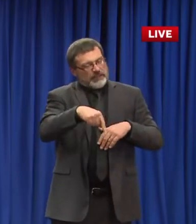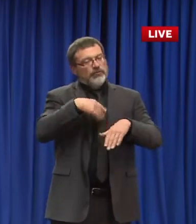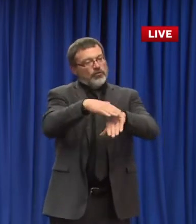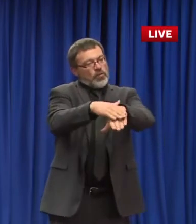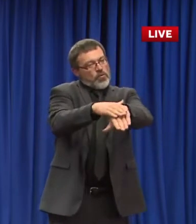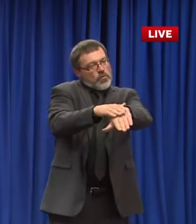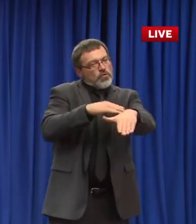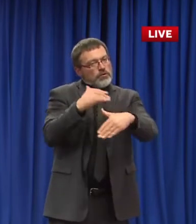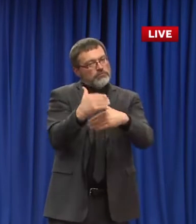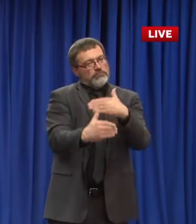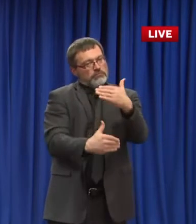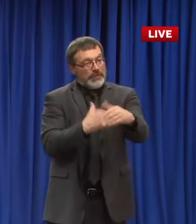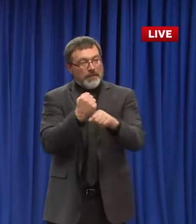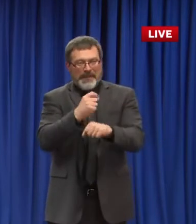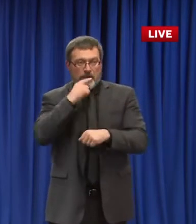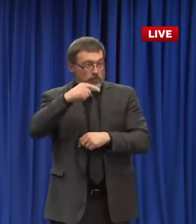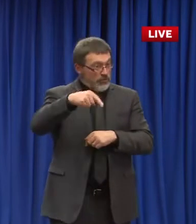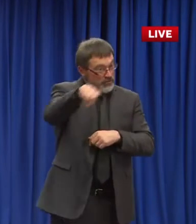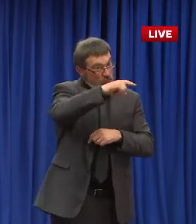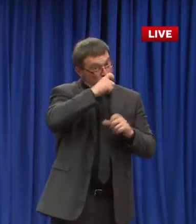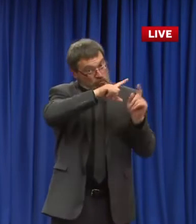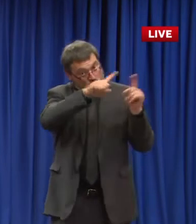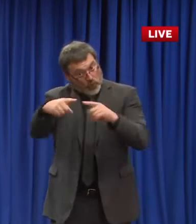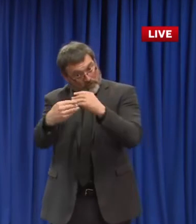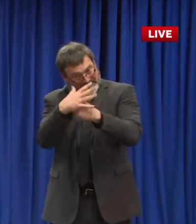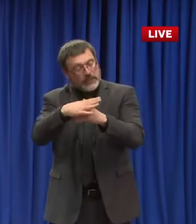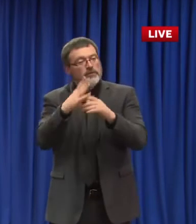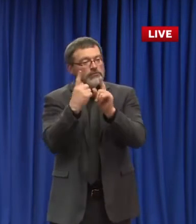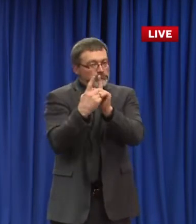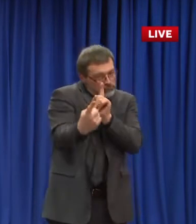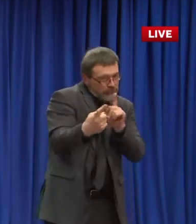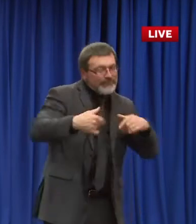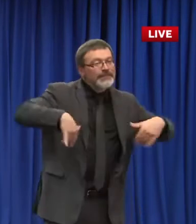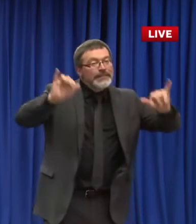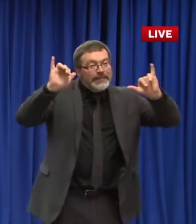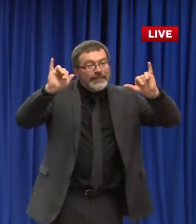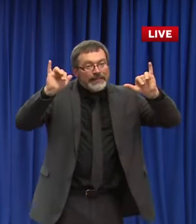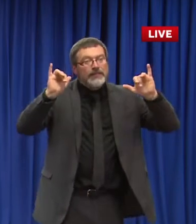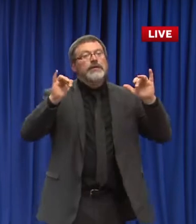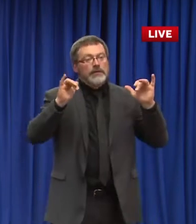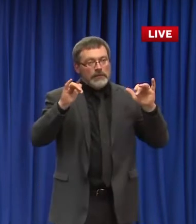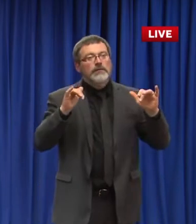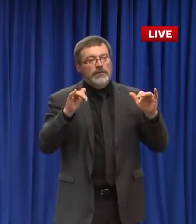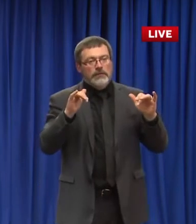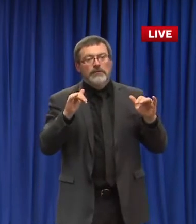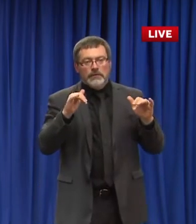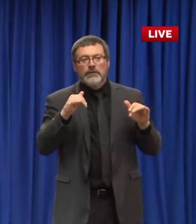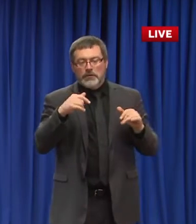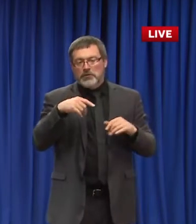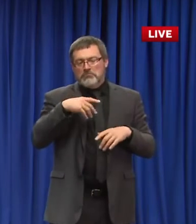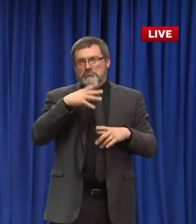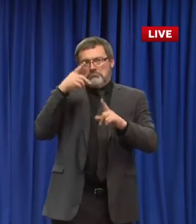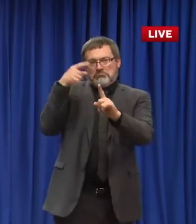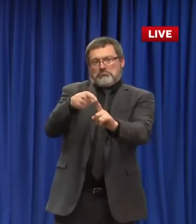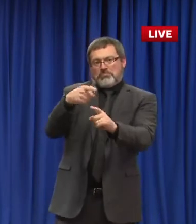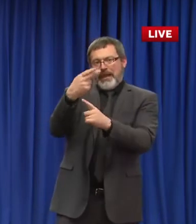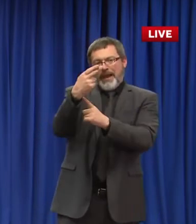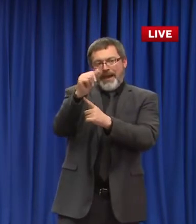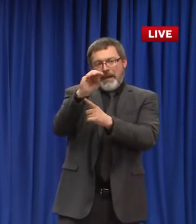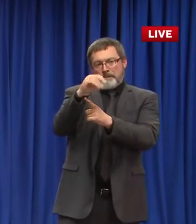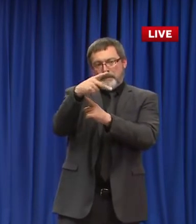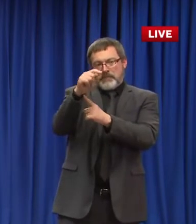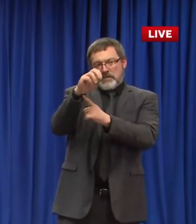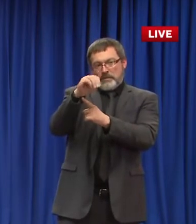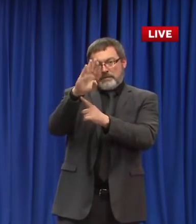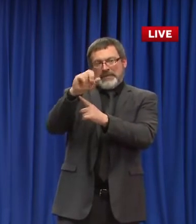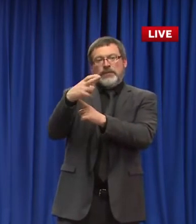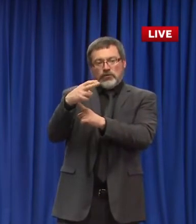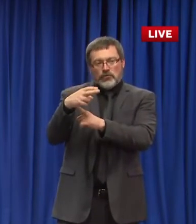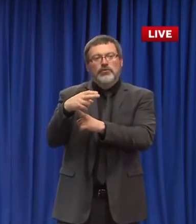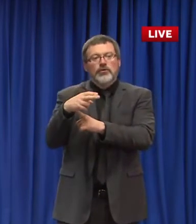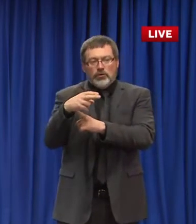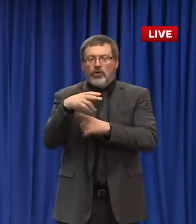THERE’S SOME ADDITIONAL STEPS WERE GOING TO TAKE TO ALSO HELP ENSURE PHYSICAL DISTANCING WITHIN THE ENTIRE AREA SPECIFICALLY AROUND HAMPTON BEACH.